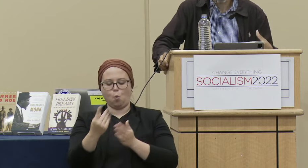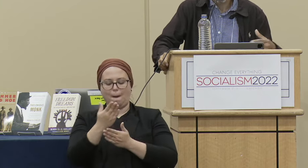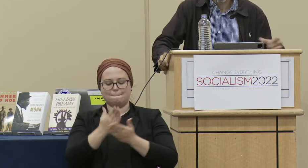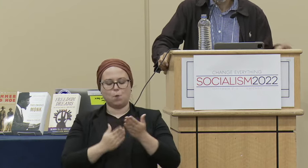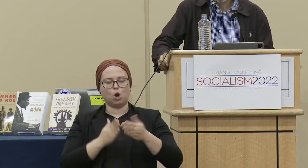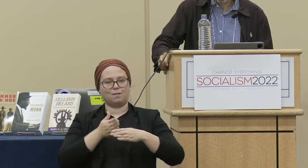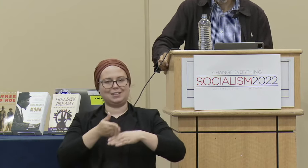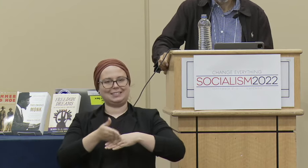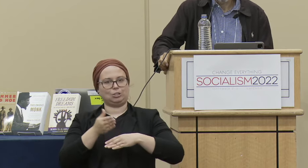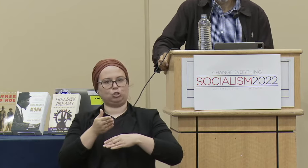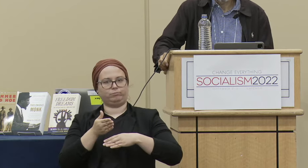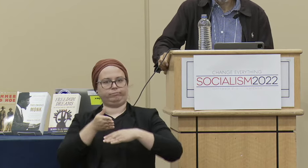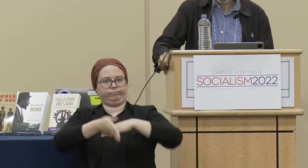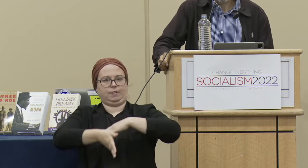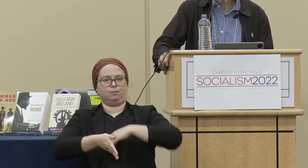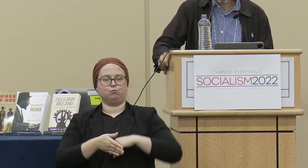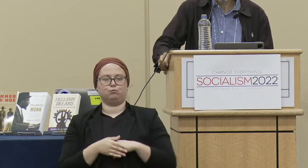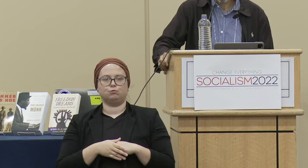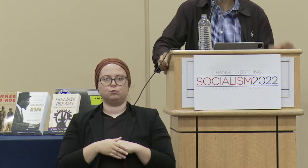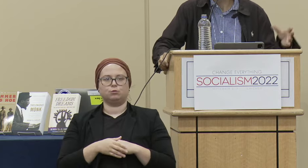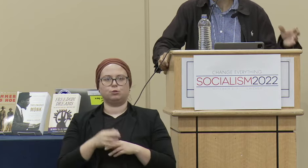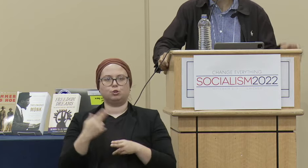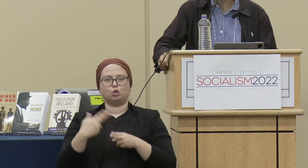reading that, but what I want to do is read one passage of